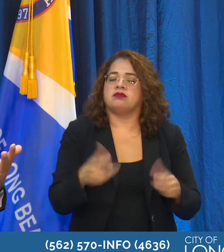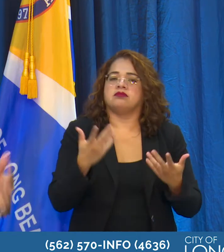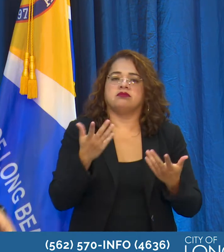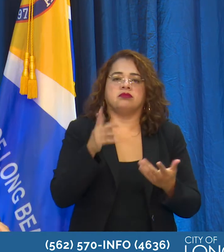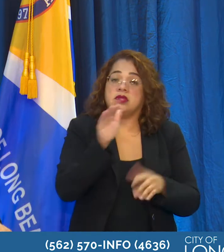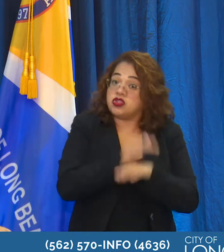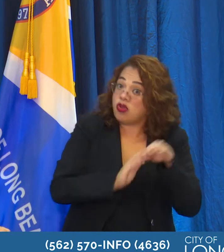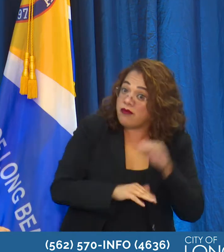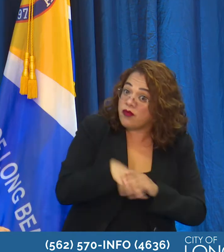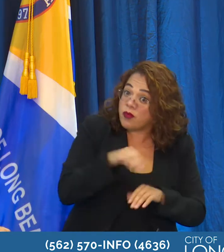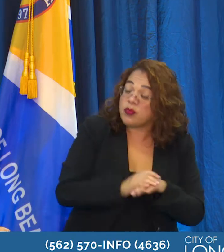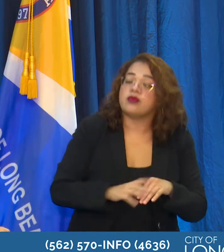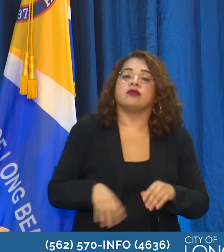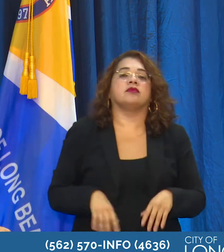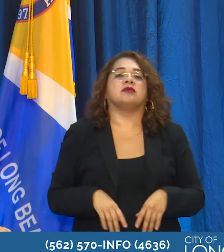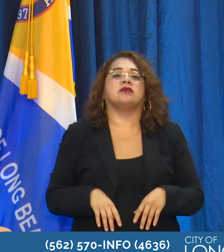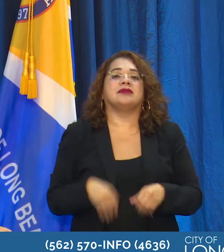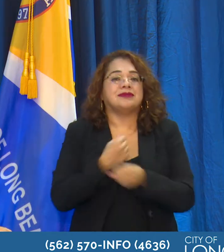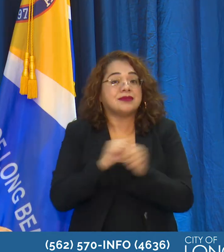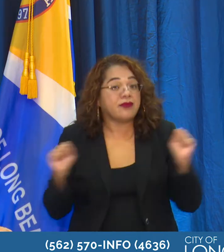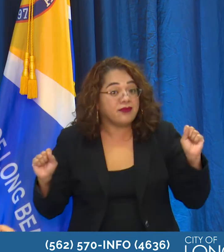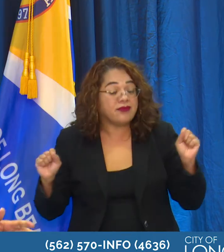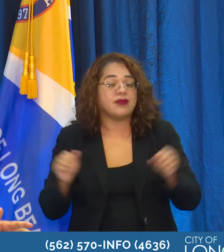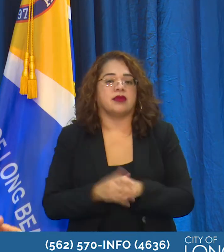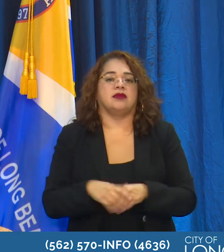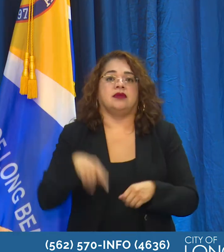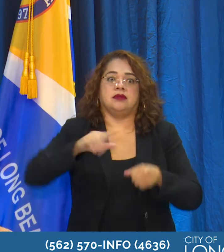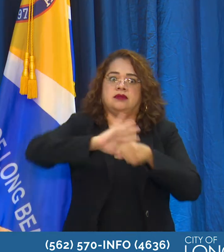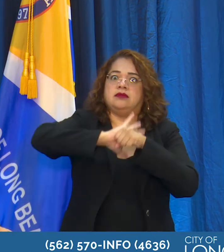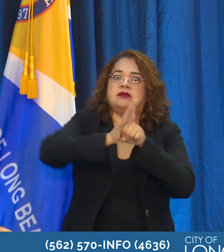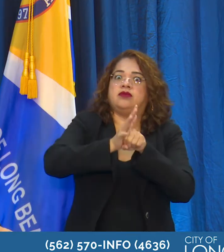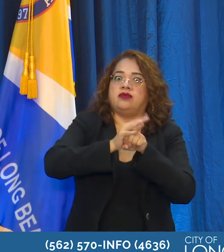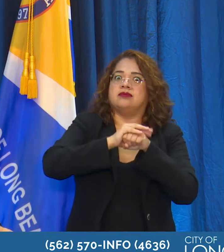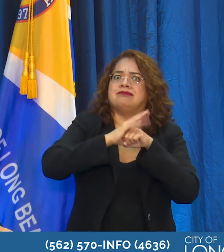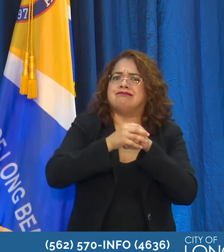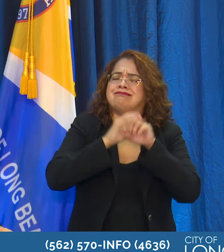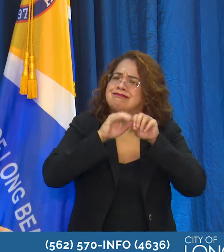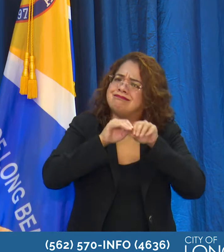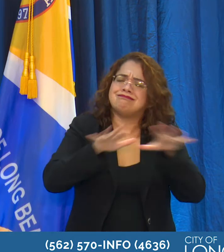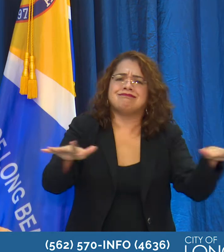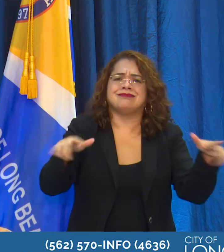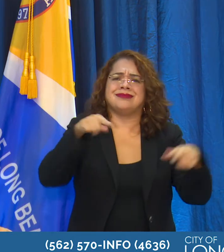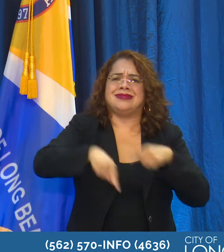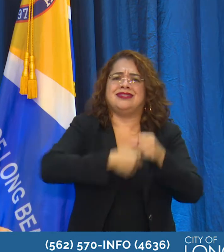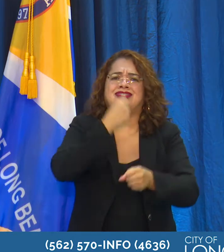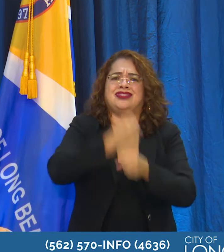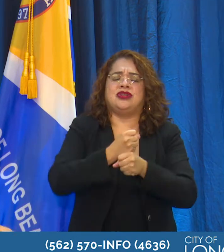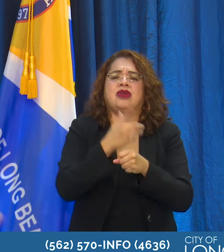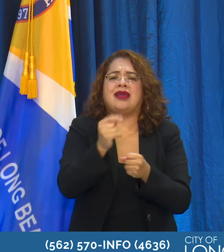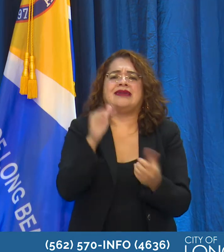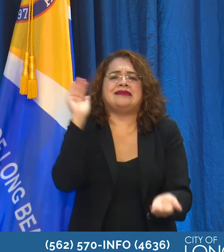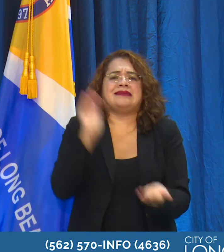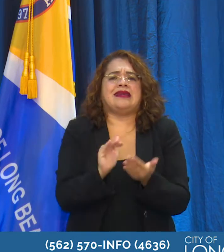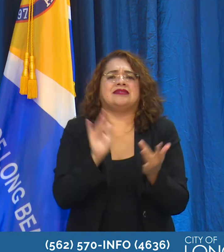your own home, and in this COVID year, it limits your contacts with others within this COVID-19 environment.